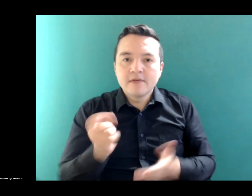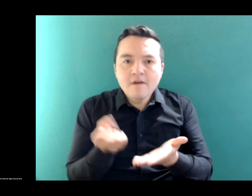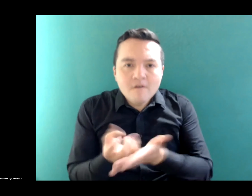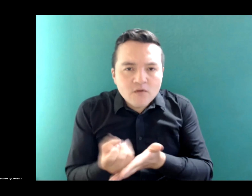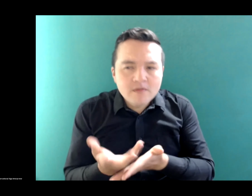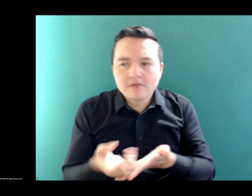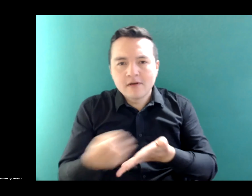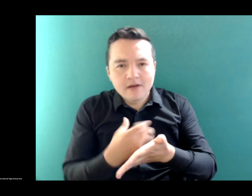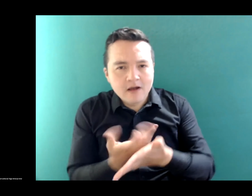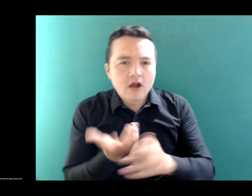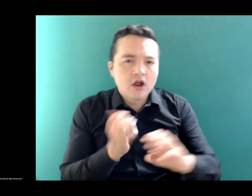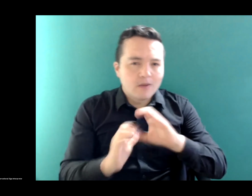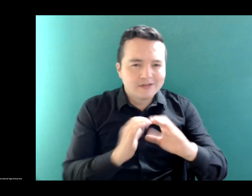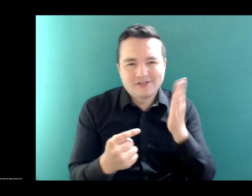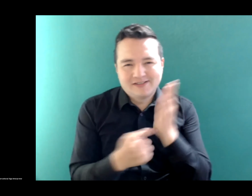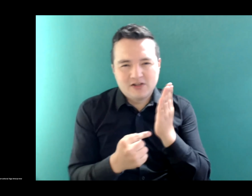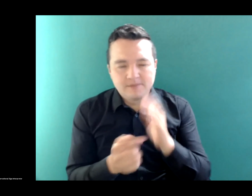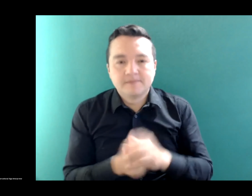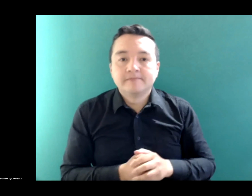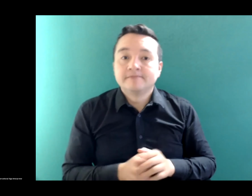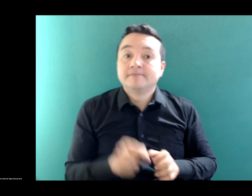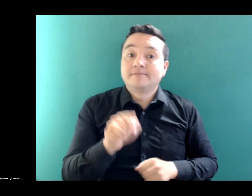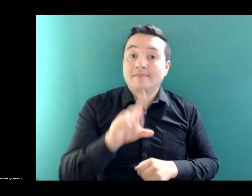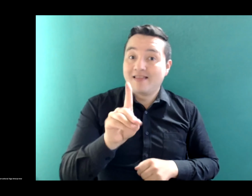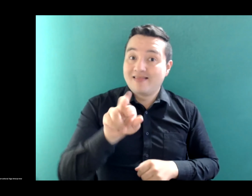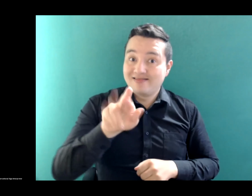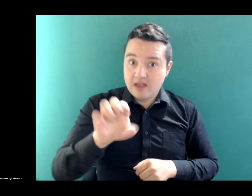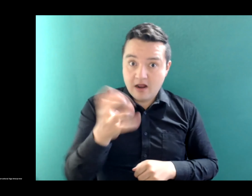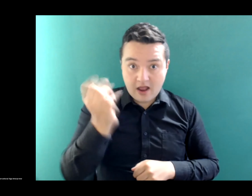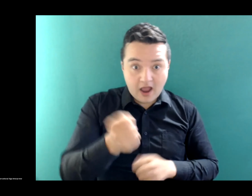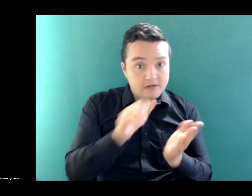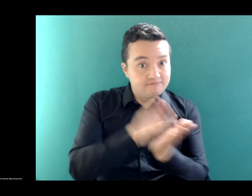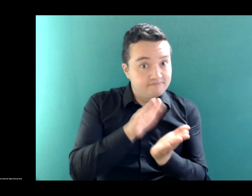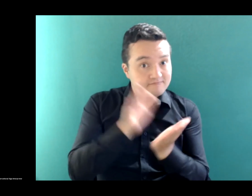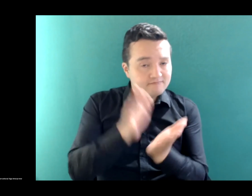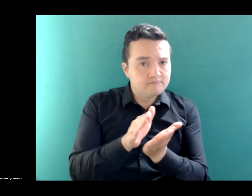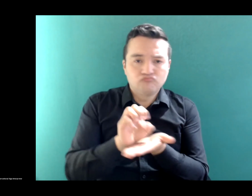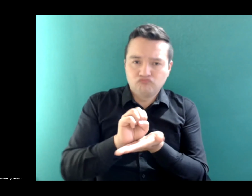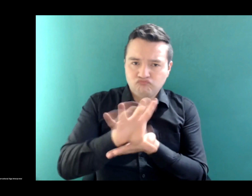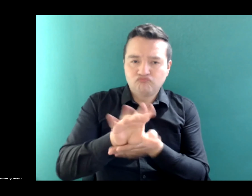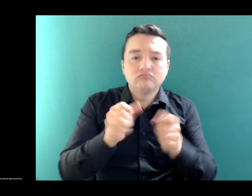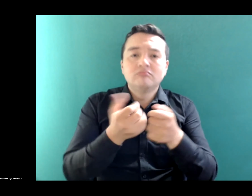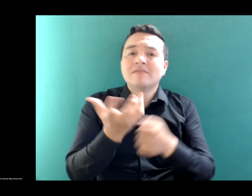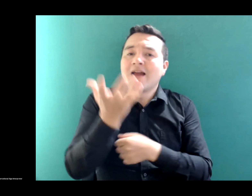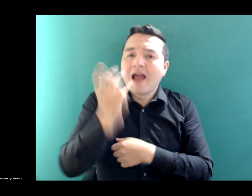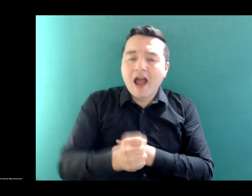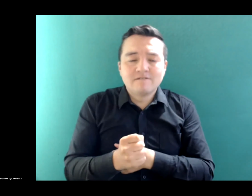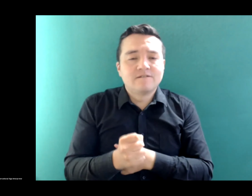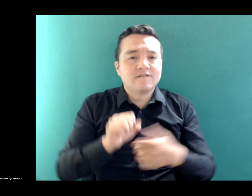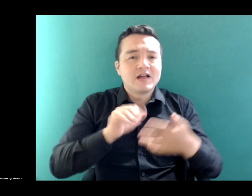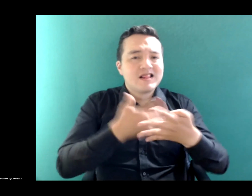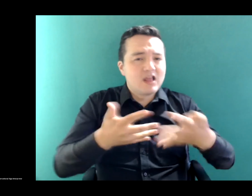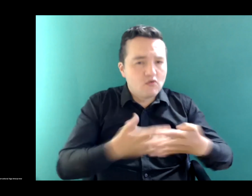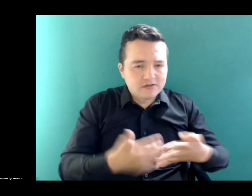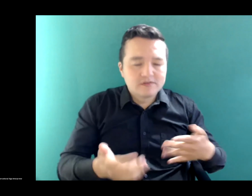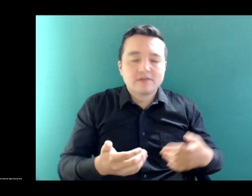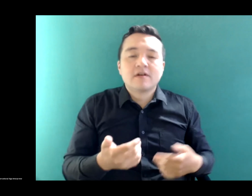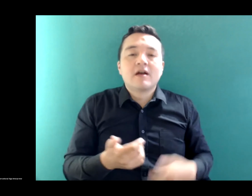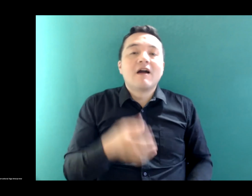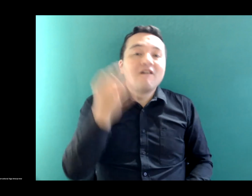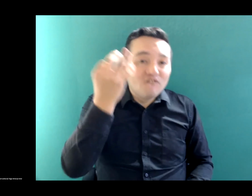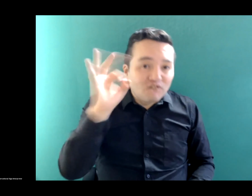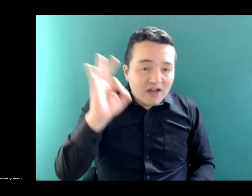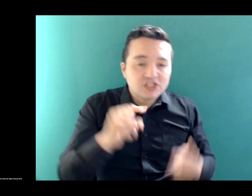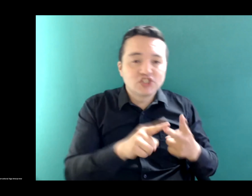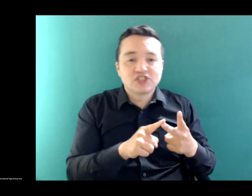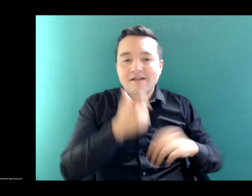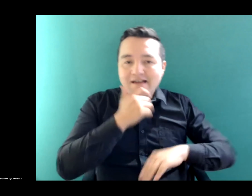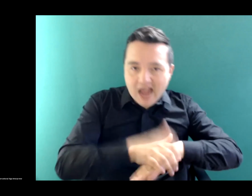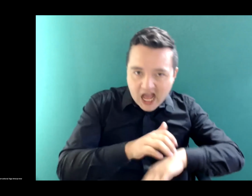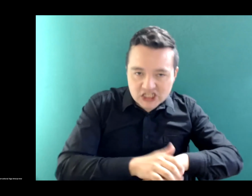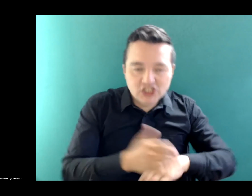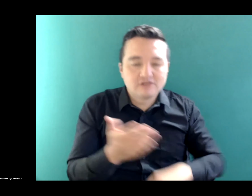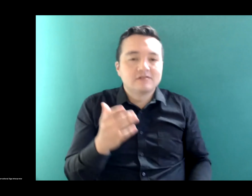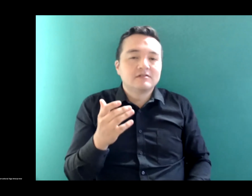Yes, we see lots of progress happening that we see lots of work that needs to be done to improve access of persons with disabilities to digital information and information communication technologies.